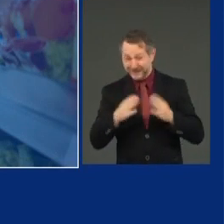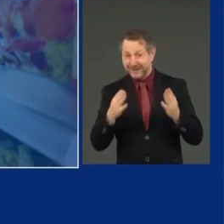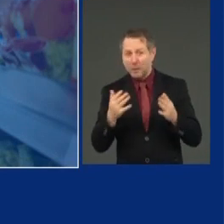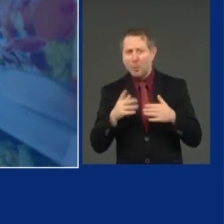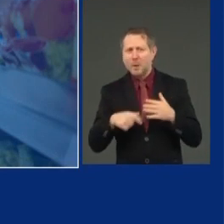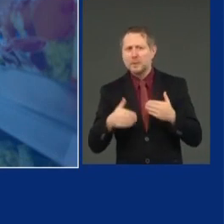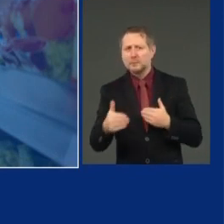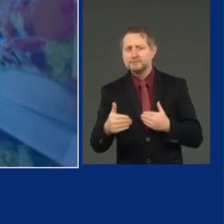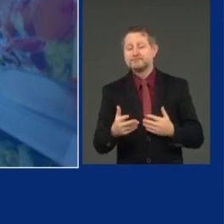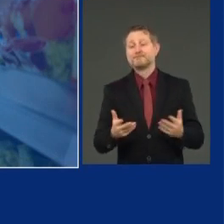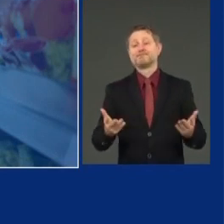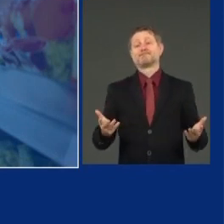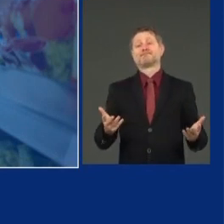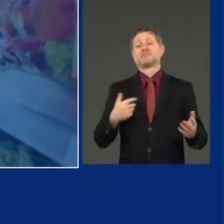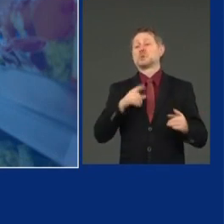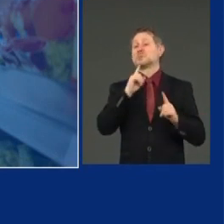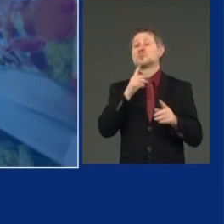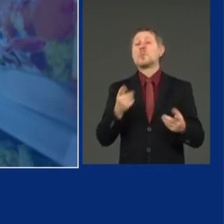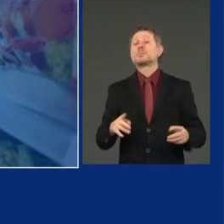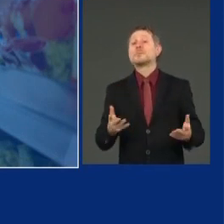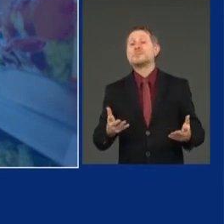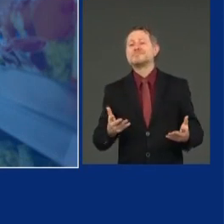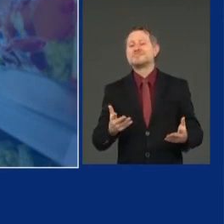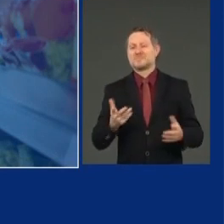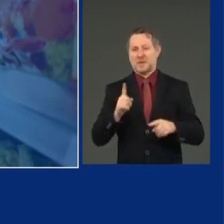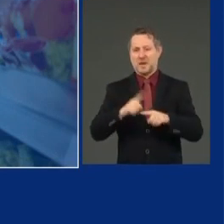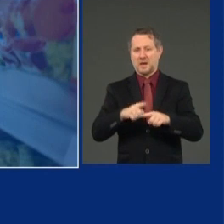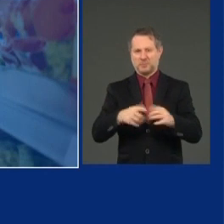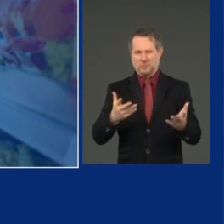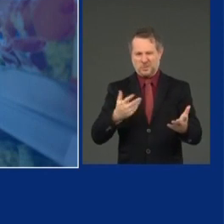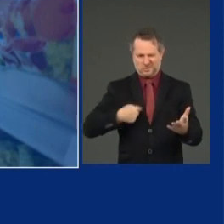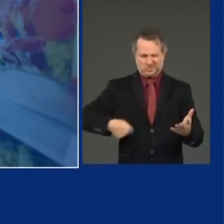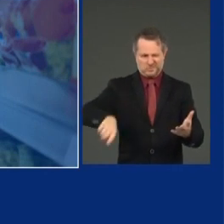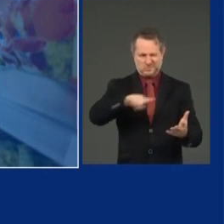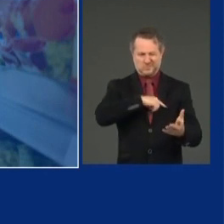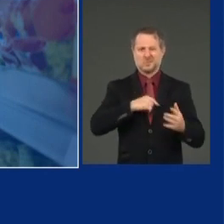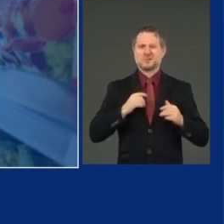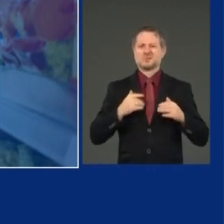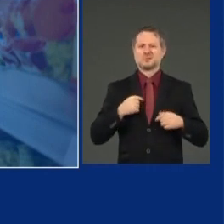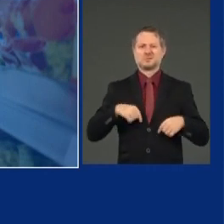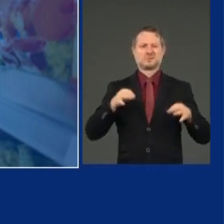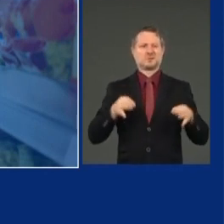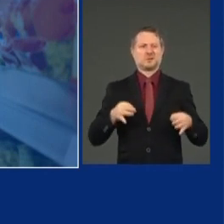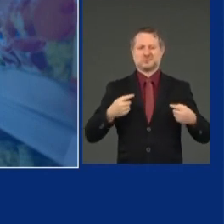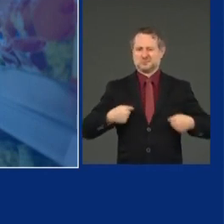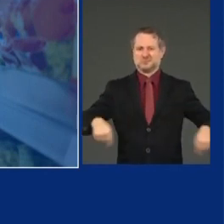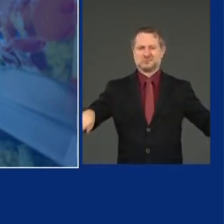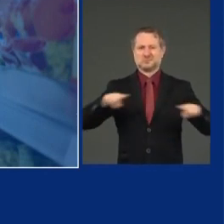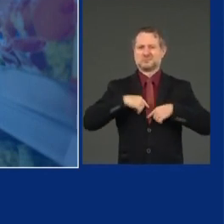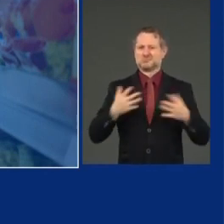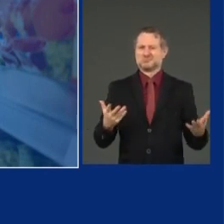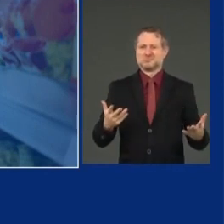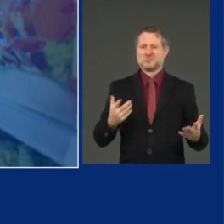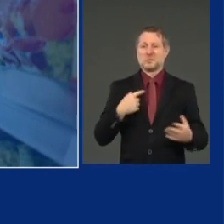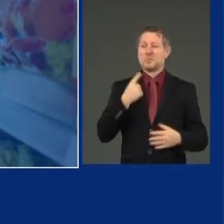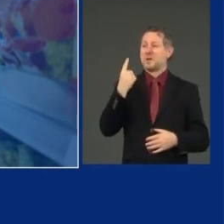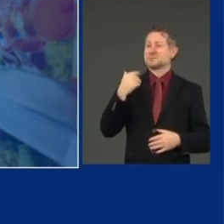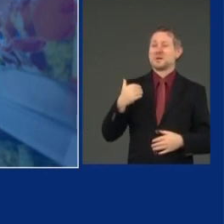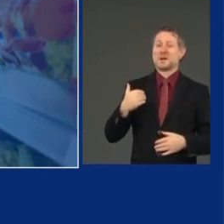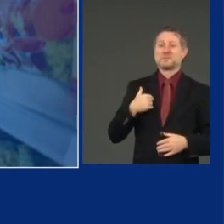IT BUT DOES IT INTELLIGENTLY. PEOPLE ASK ALL THE TIME WITH REOPENING, WHAT'S GOING TO HAPPEN. WHAT'S GOING TO HAPPEN IS WHAT